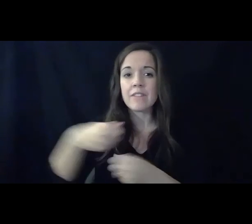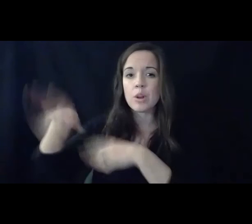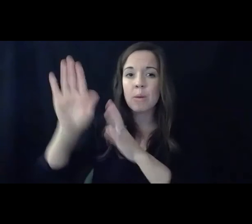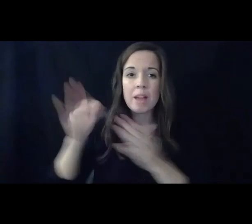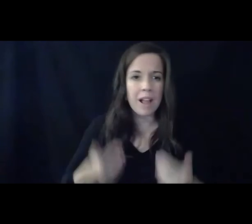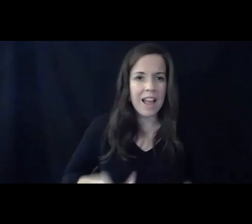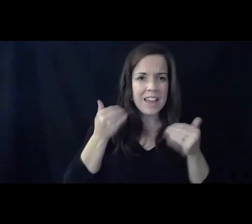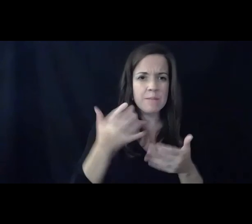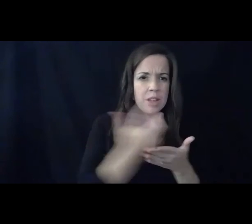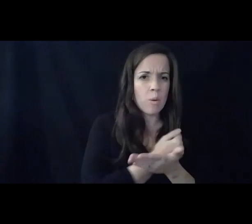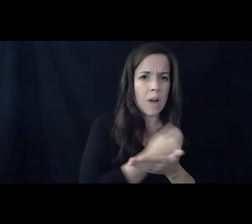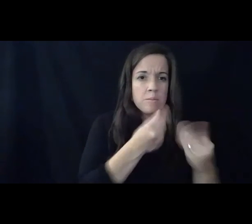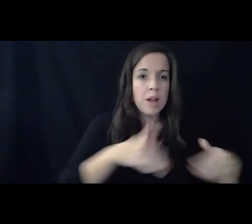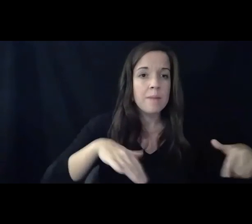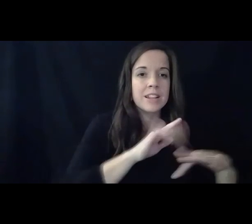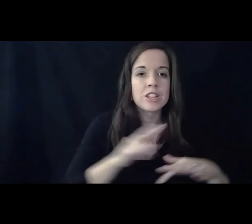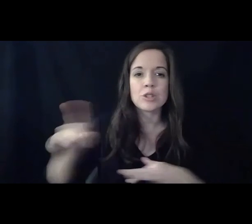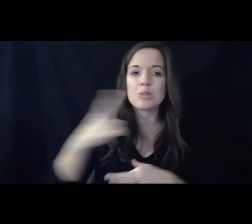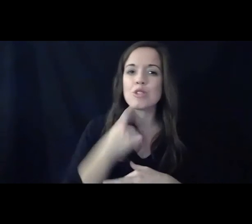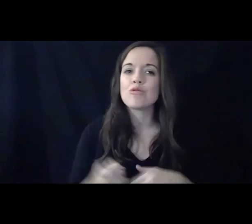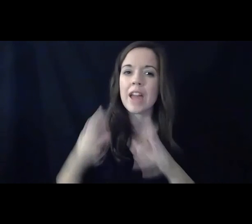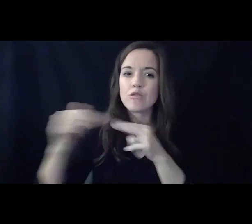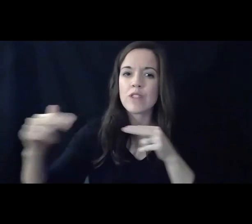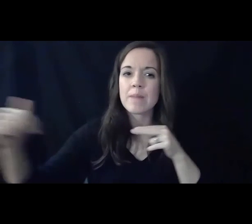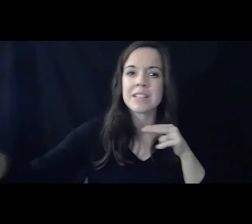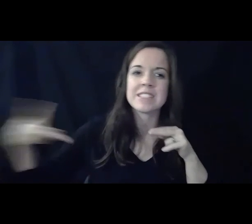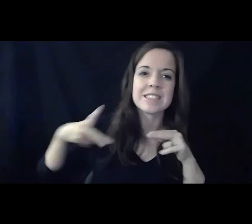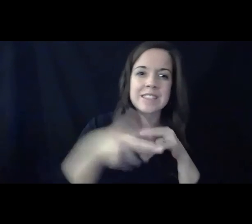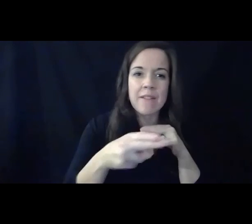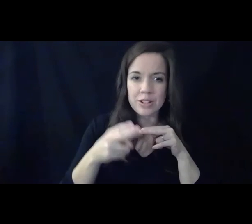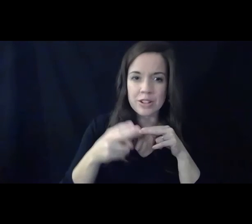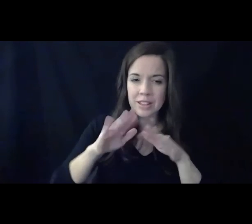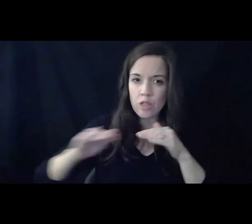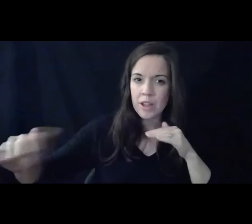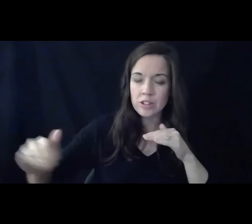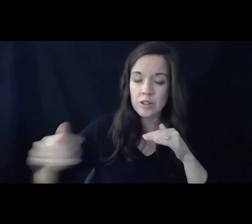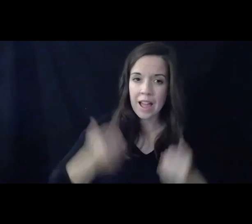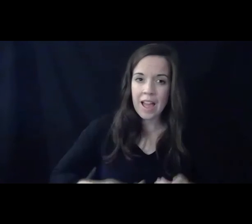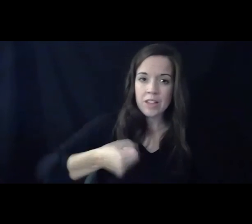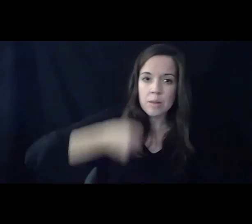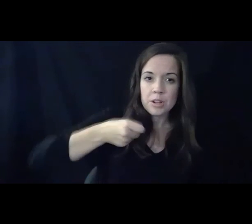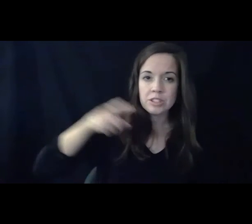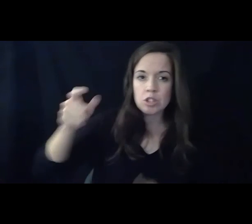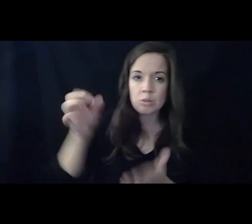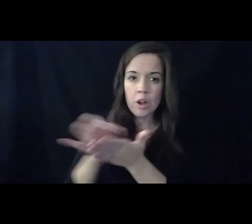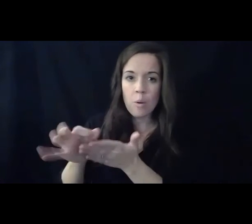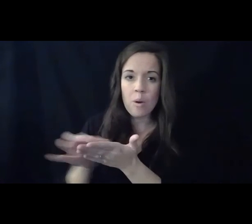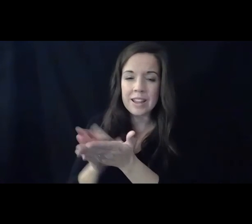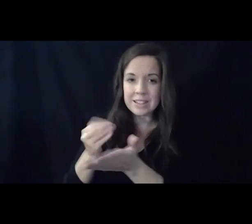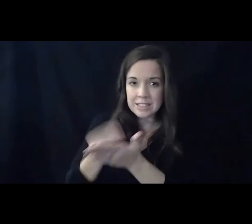property and you the red ribbon severed in the threshold, I the purse and you the coin tendered. Perhaps no one